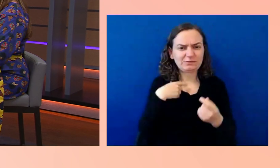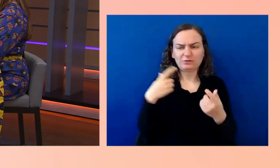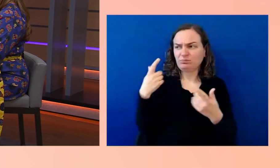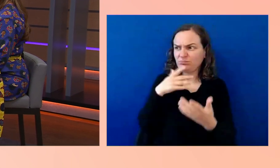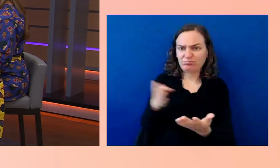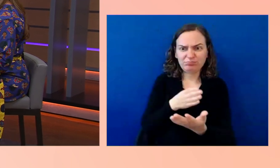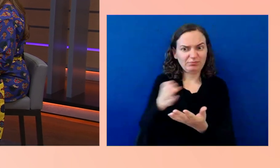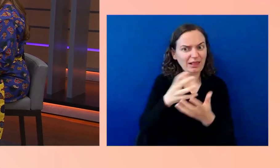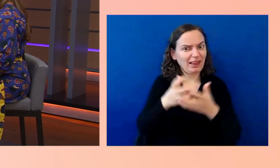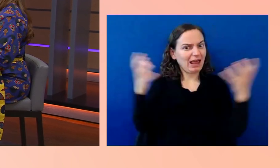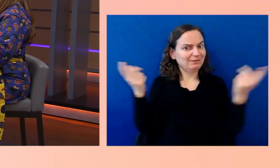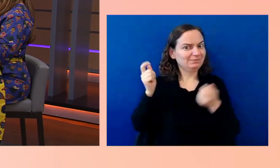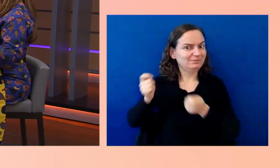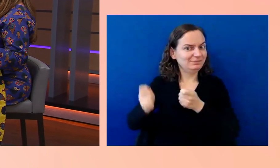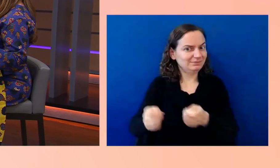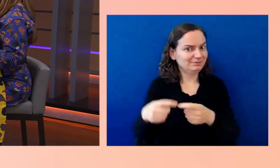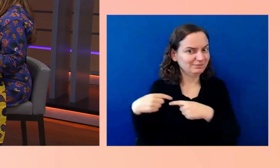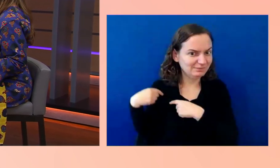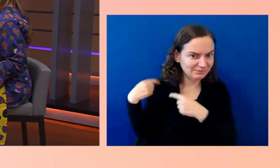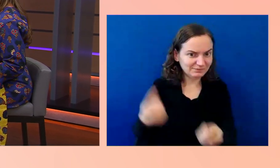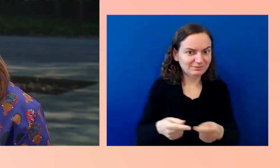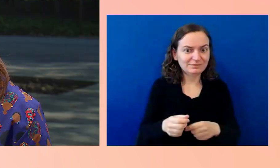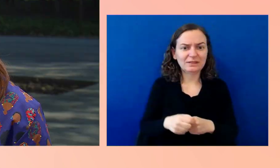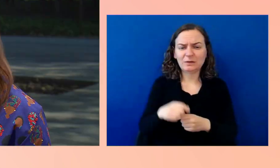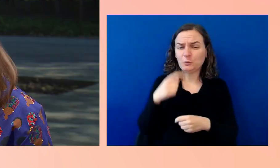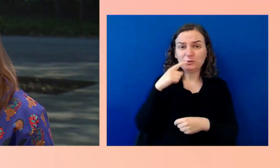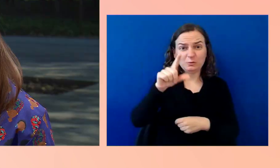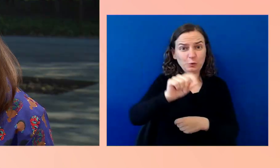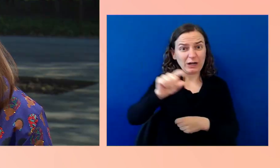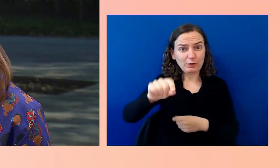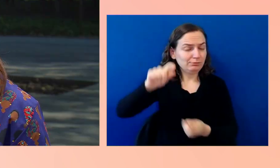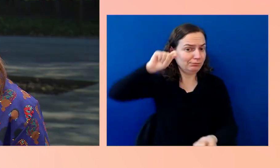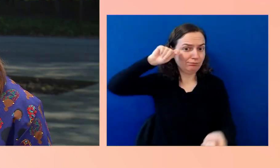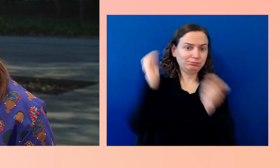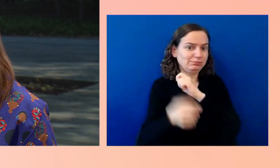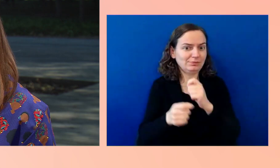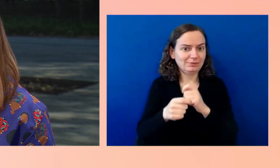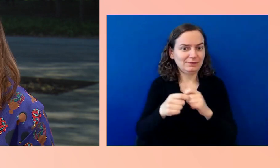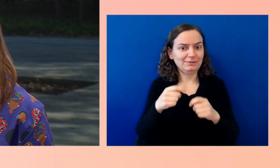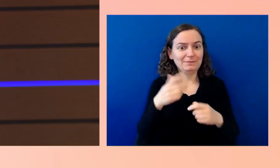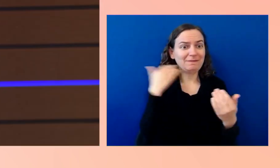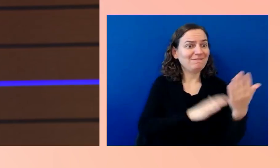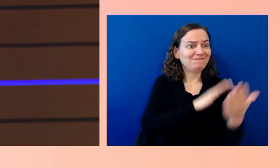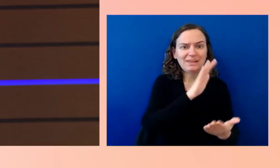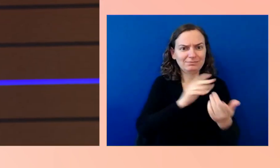completely in-person to completely virtual in what, two months? That was chaos and pandemonium.